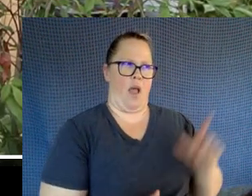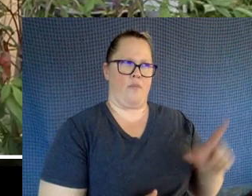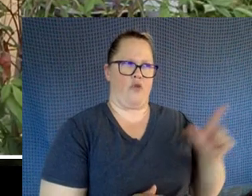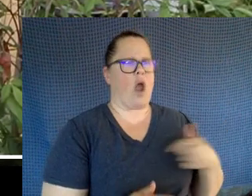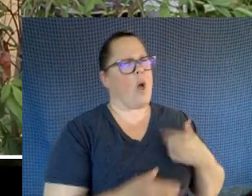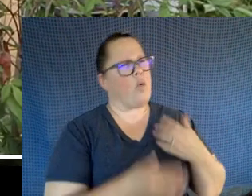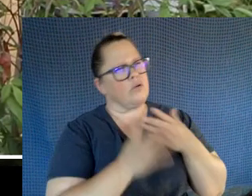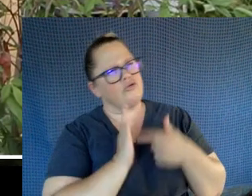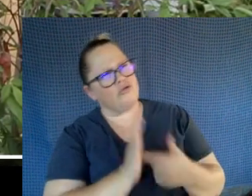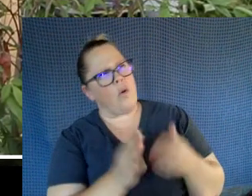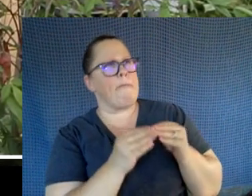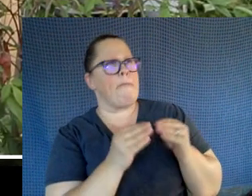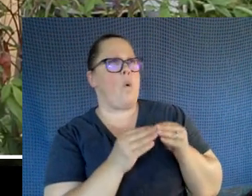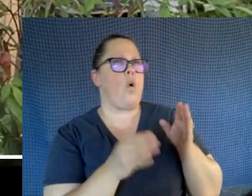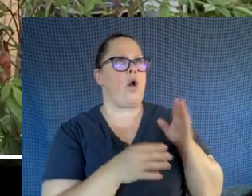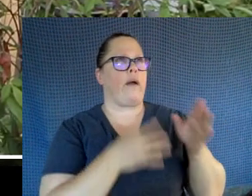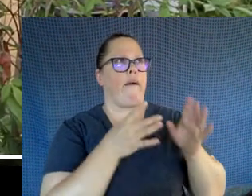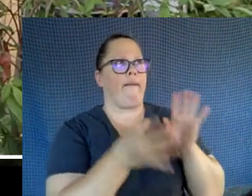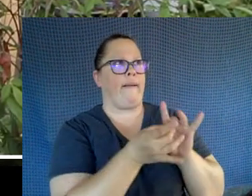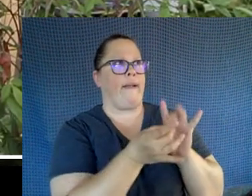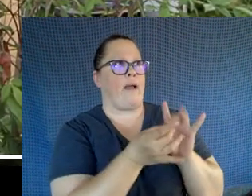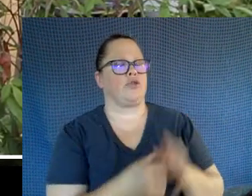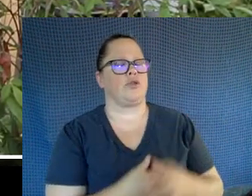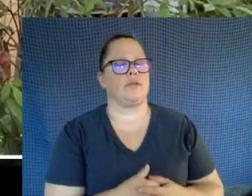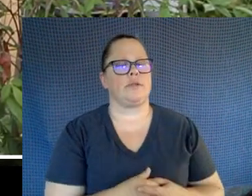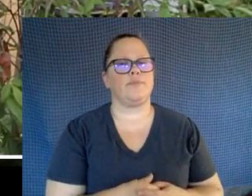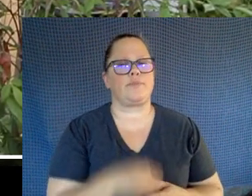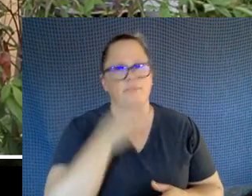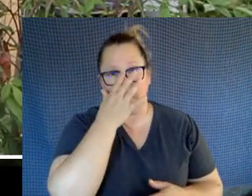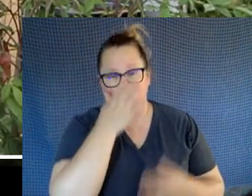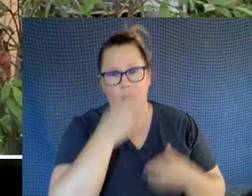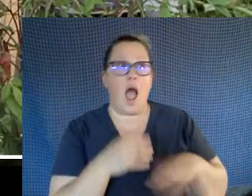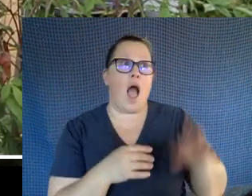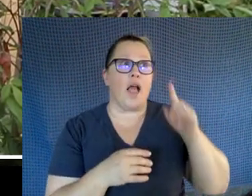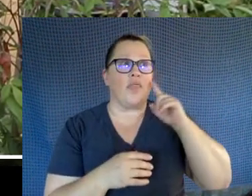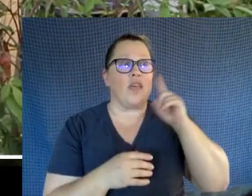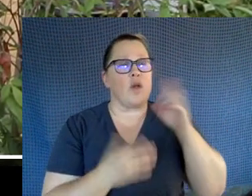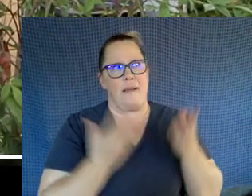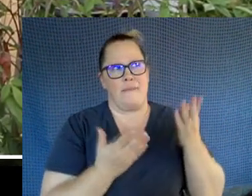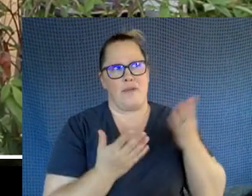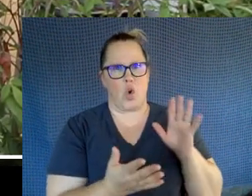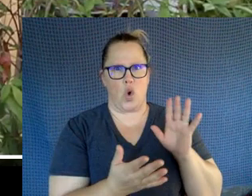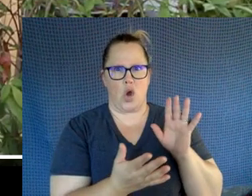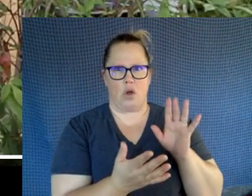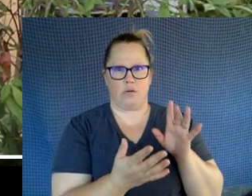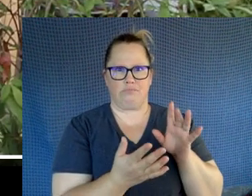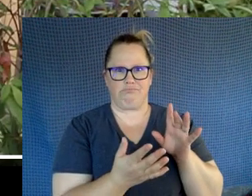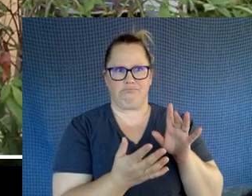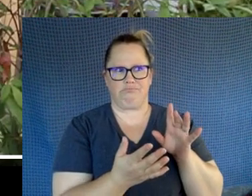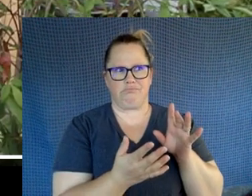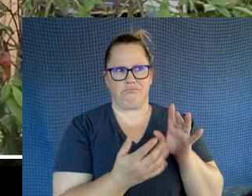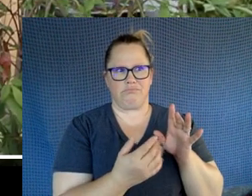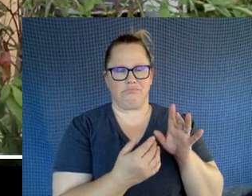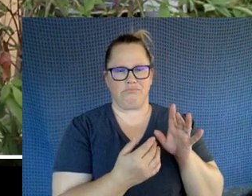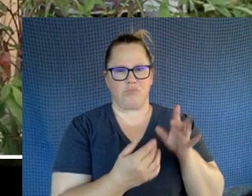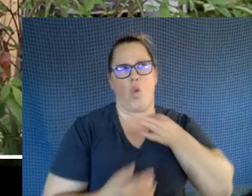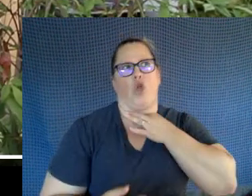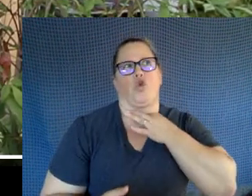connections ma'am. Okay cuz I really think you might be wondering why Mrs. Kane and I are dressed like this. We kind of thought